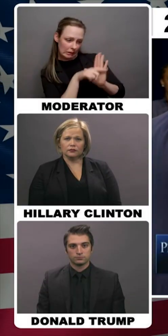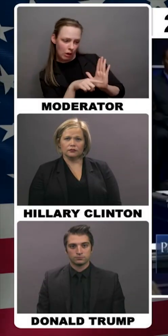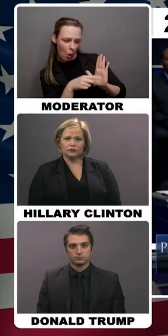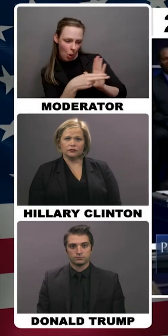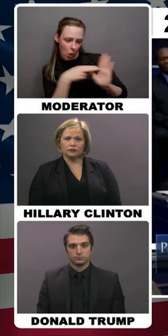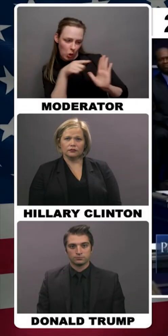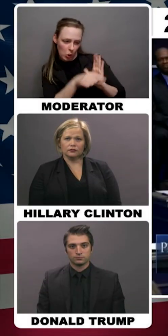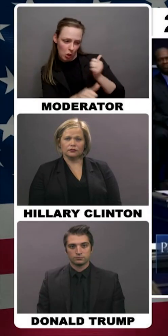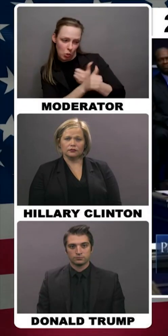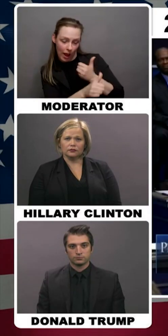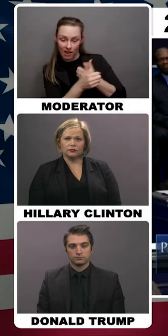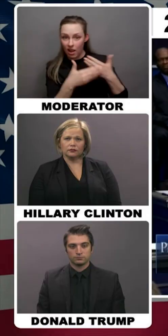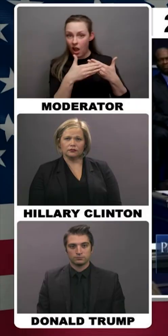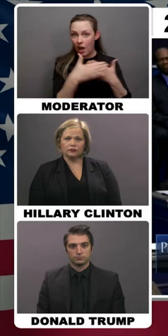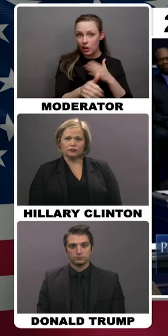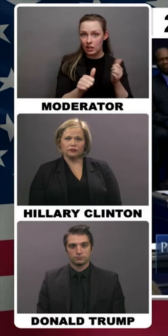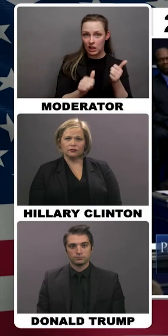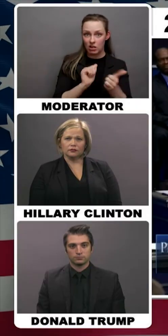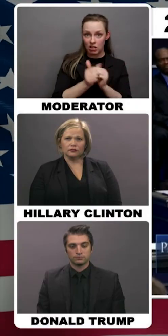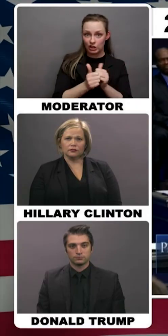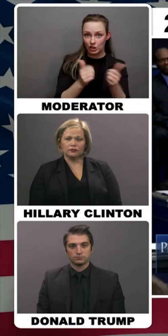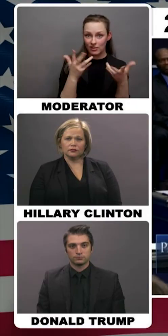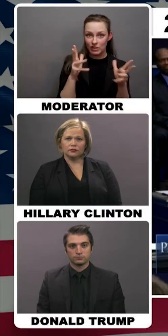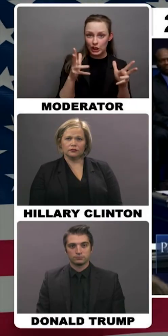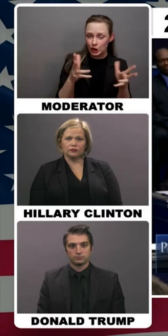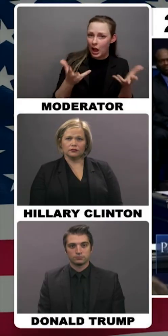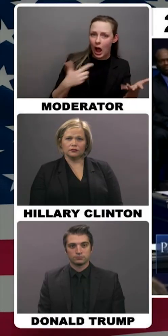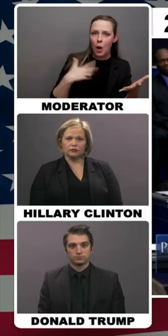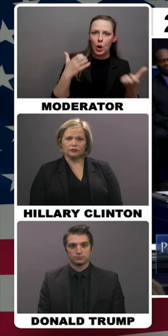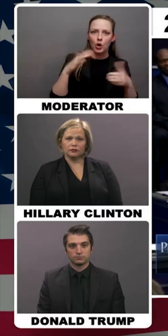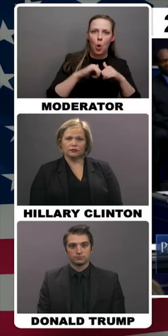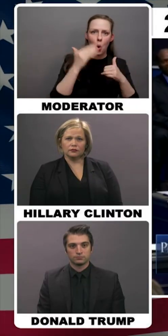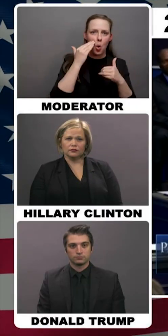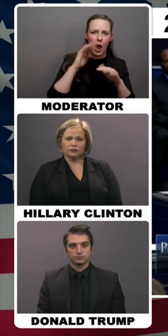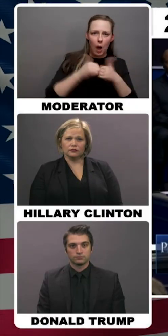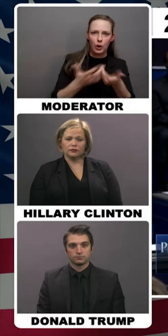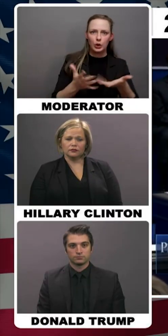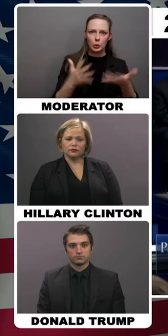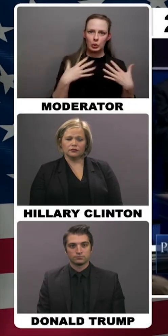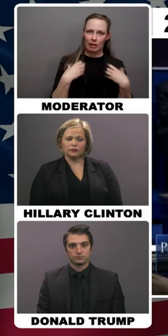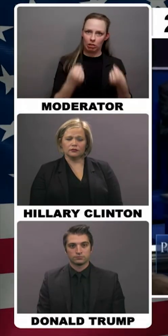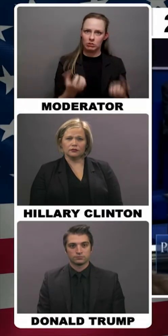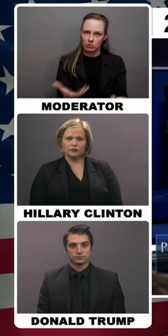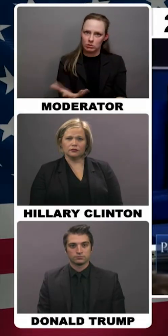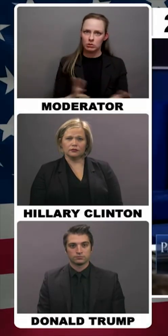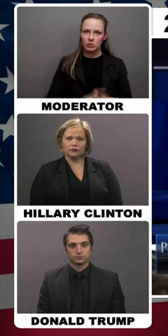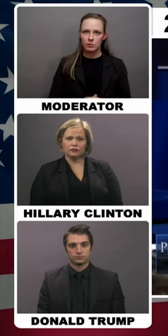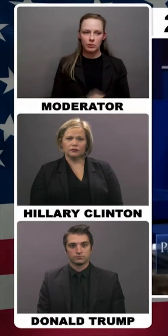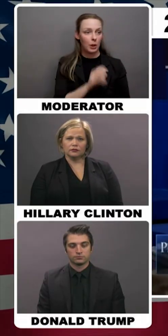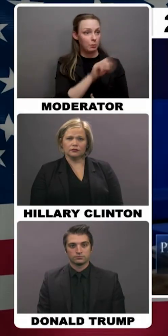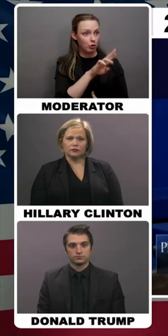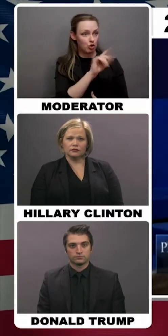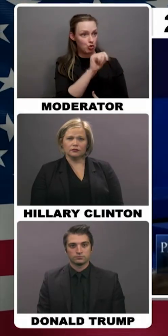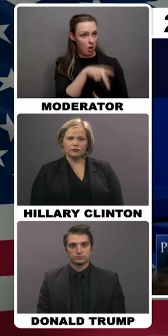after the election is over? Mr. Trump, you're first, Well, you're right about Islamophobia and that's a shame.